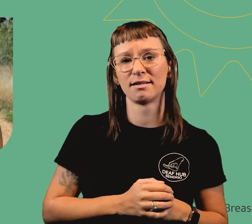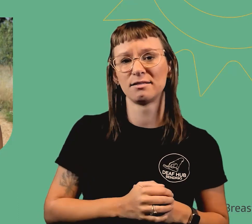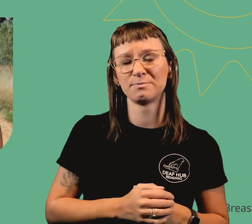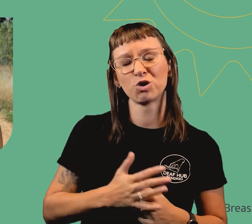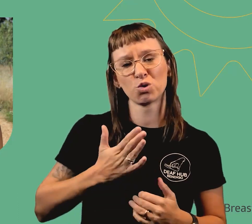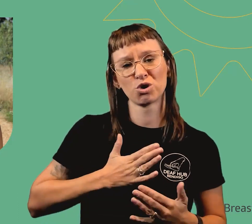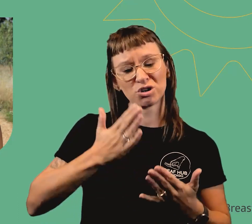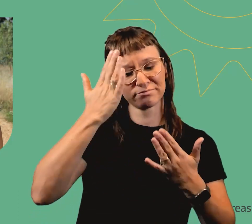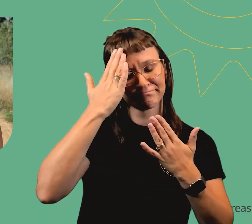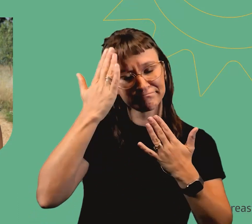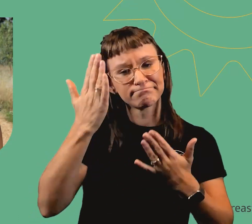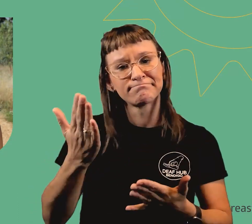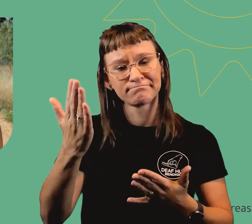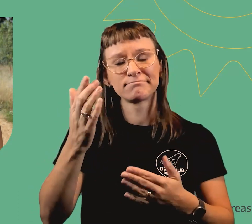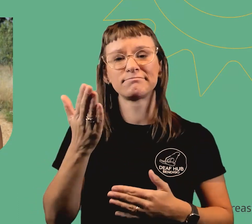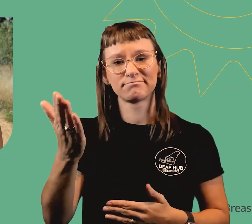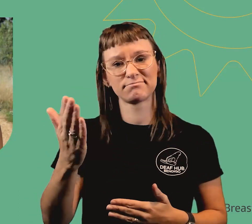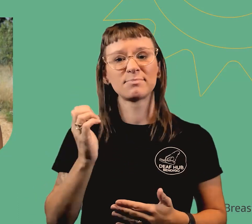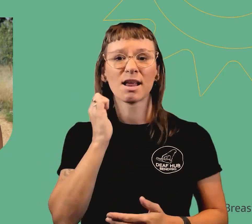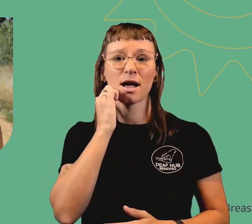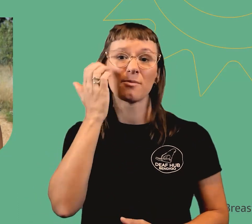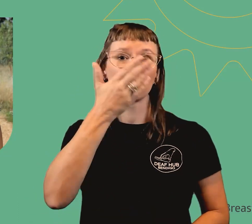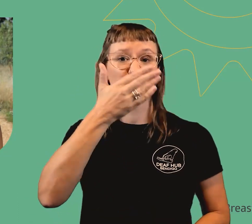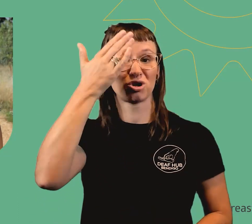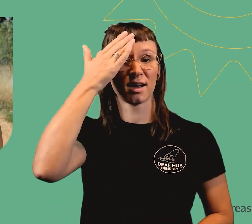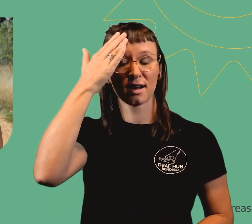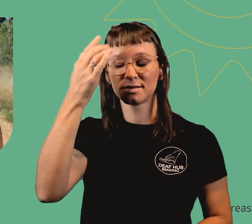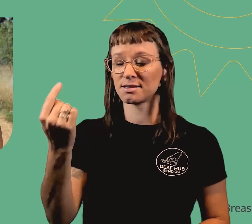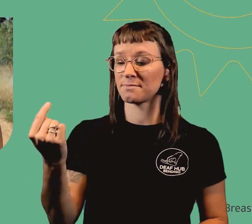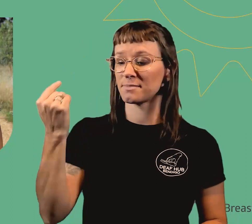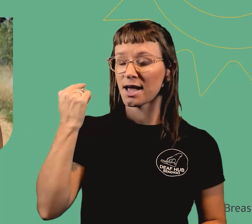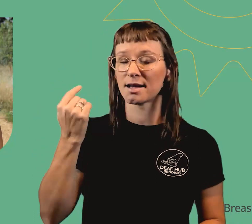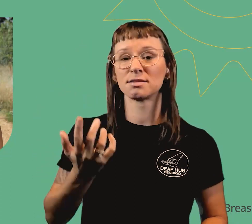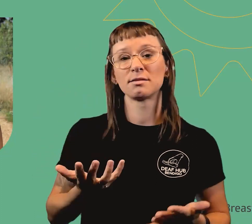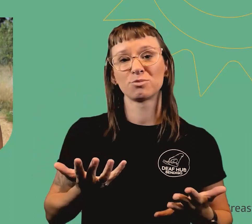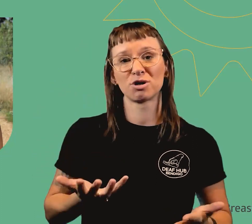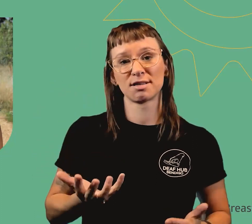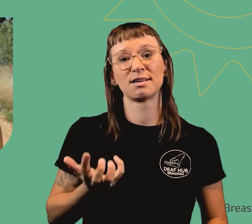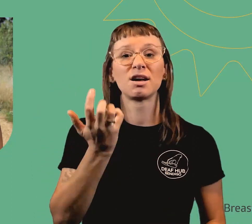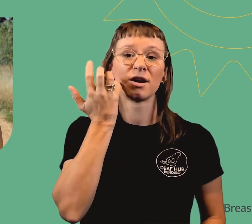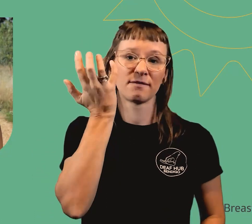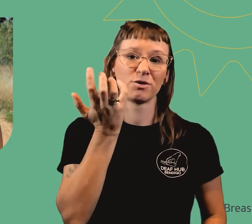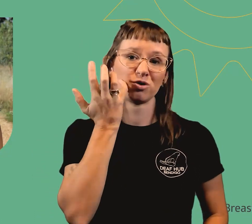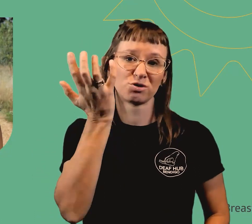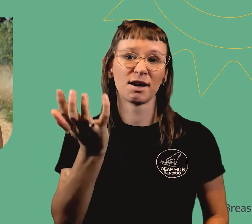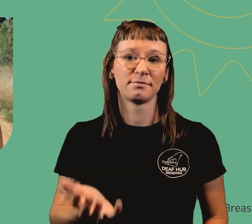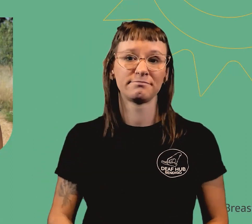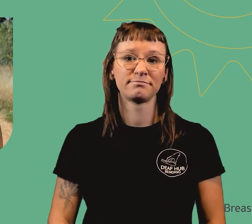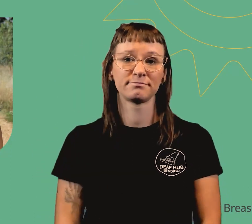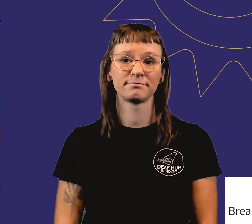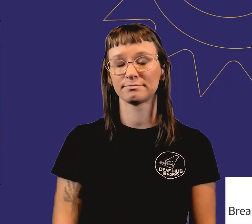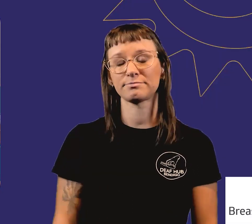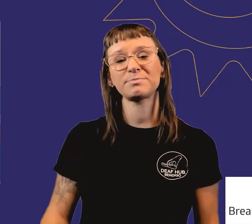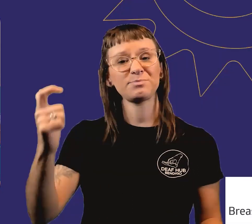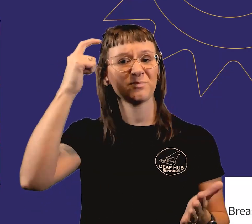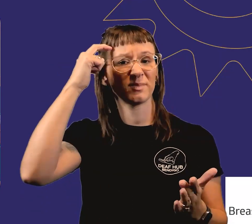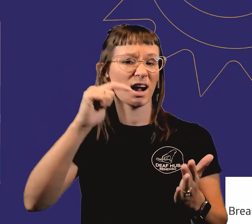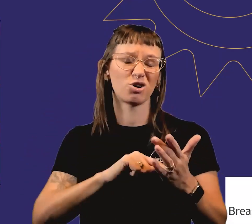meet today. I would also like to pay my respects to Aboriginal Elders past, present and emerging.